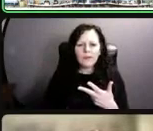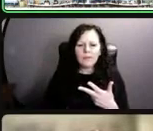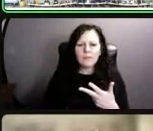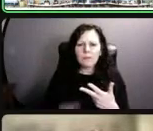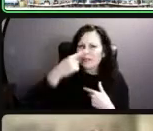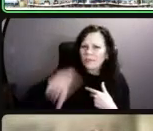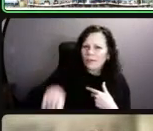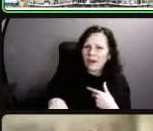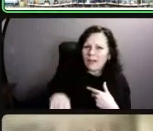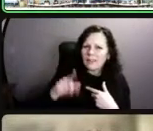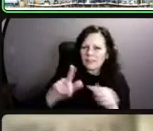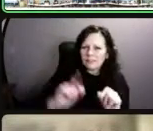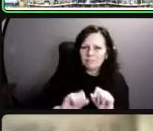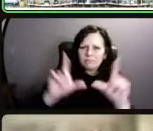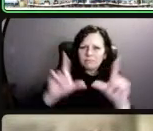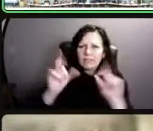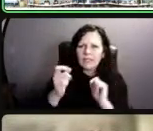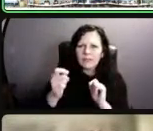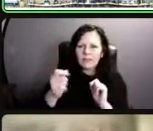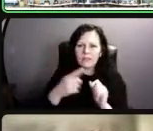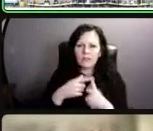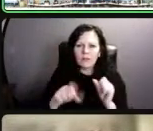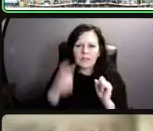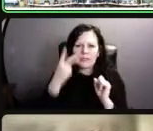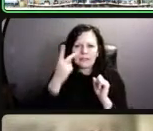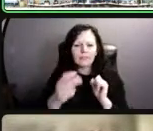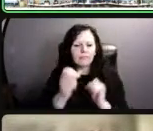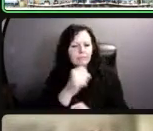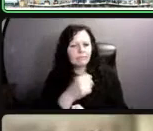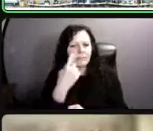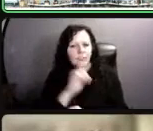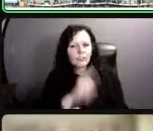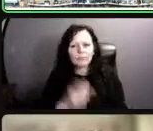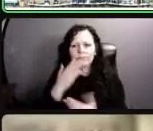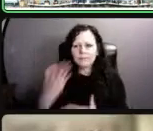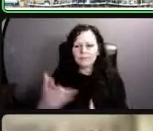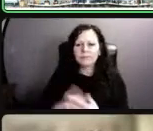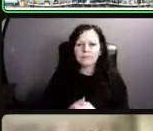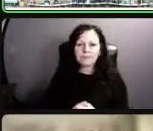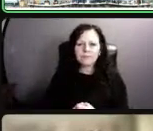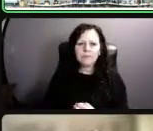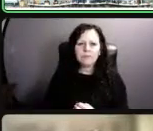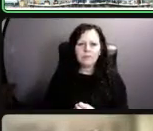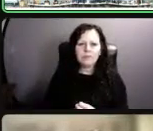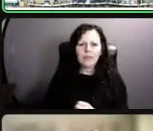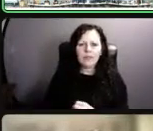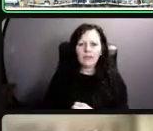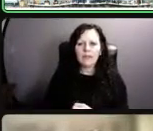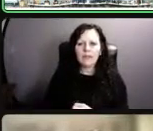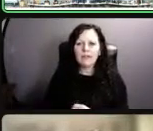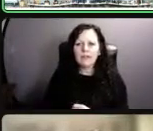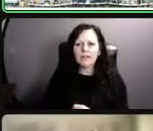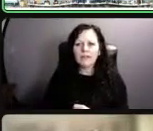THERE WERE THREE MAIN HEADLINES